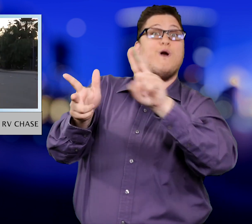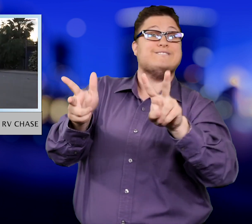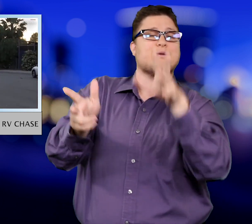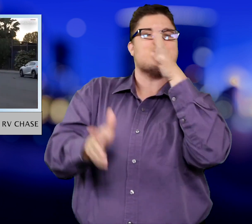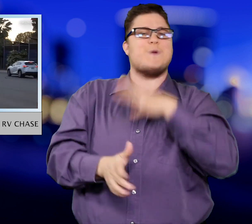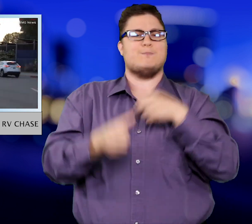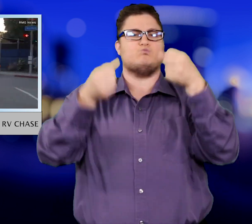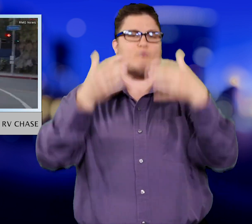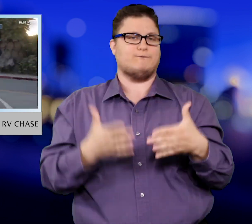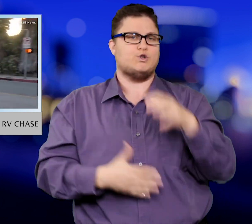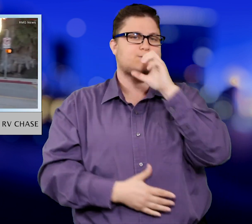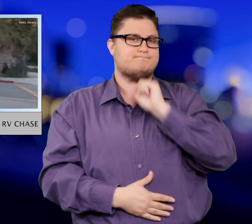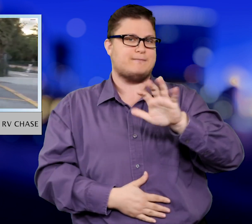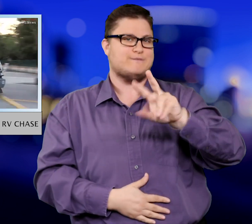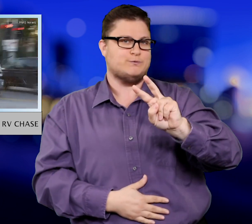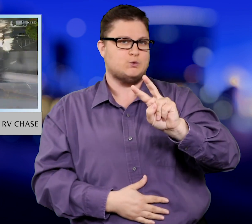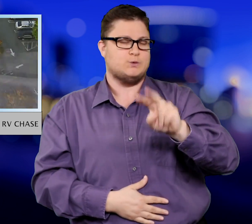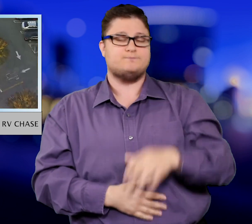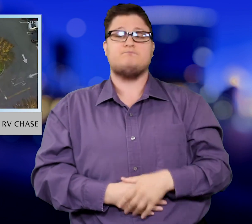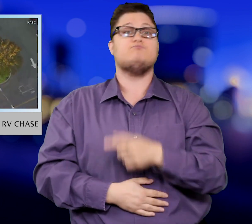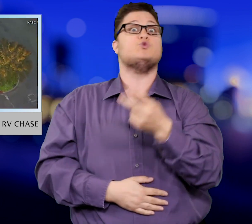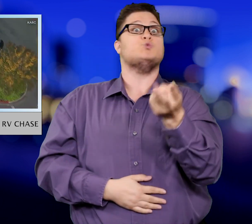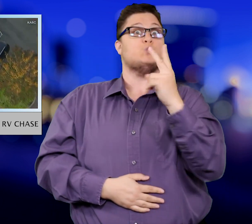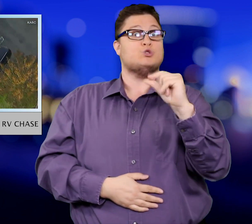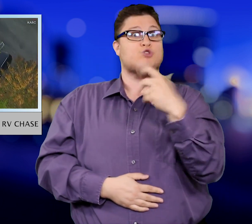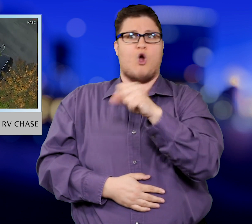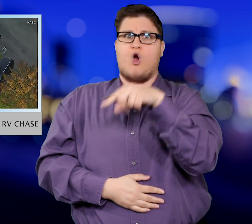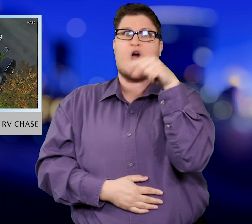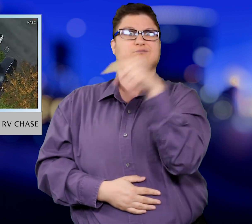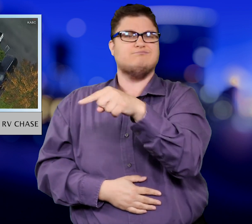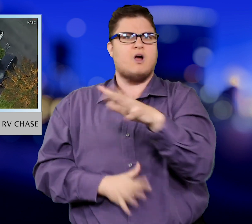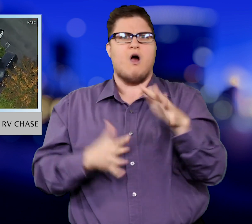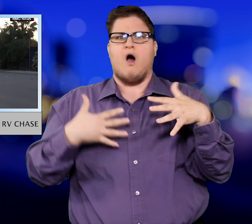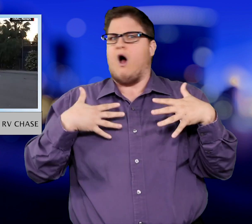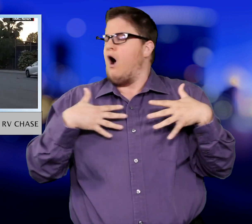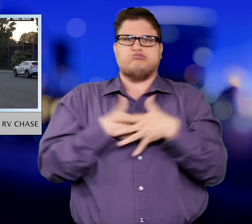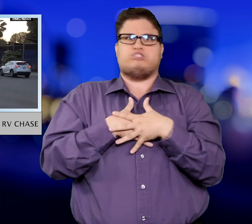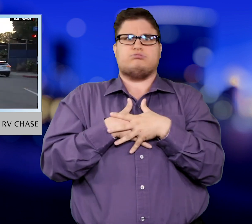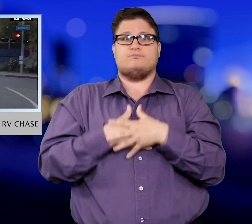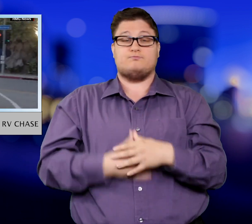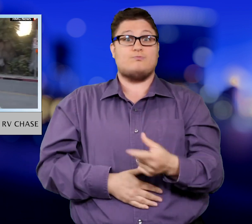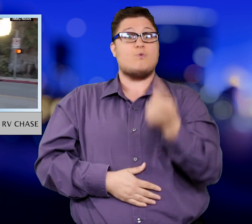A 52 year old woman was behind the wheel and two terrified dogs were on board.